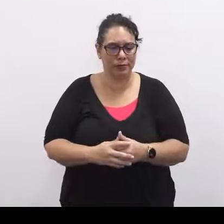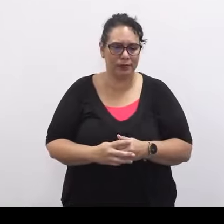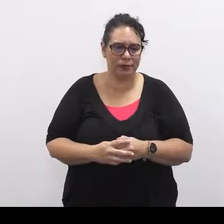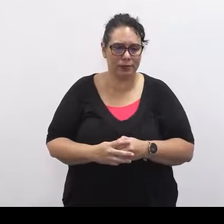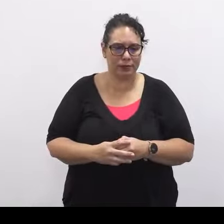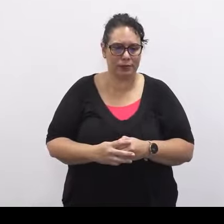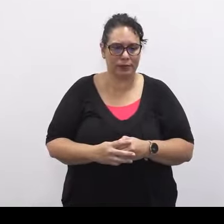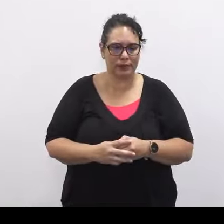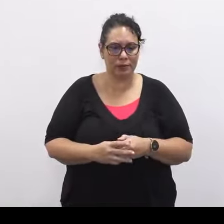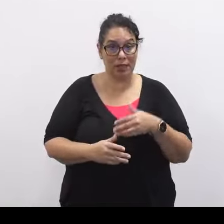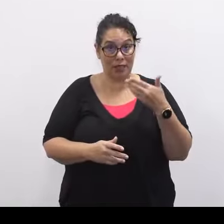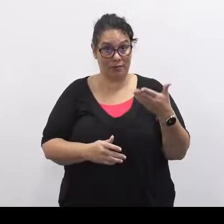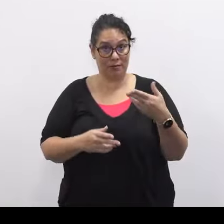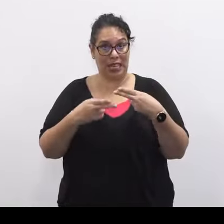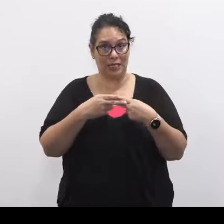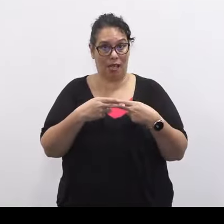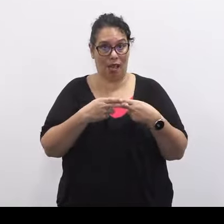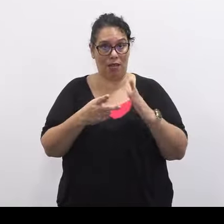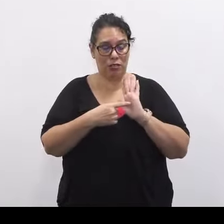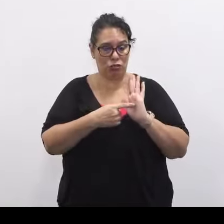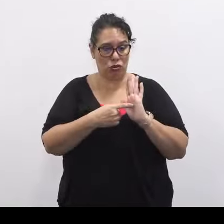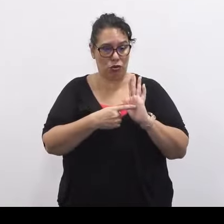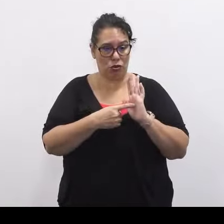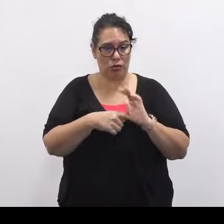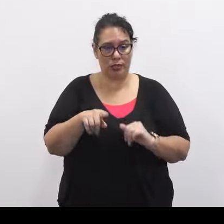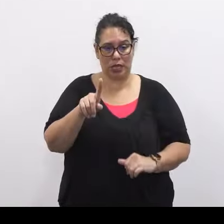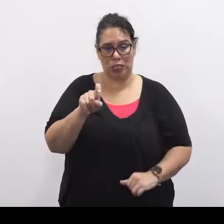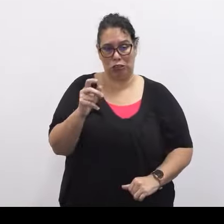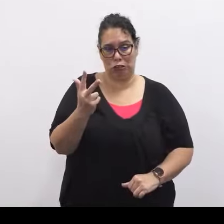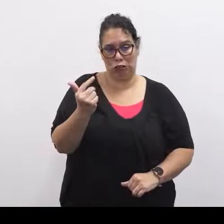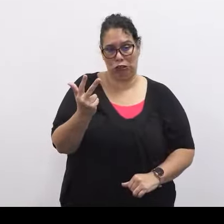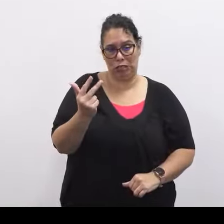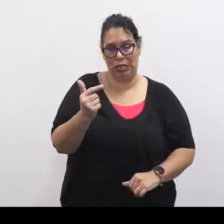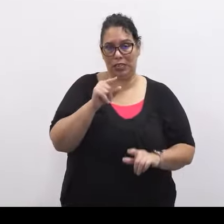Now, the next slide shows that we have 113 responses,